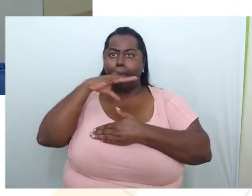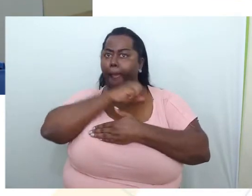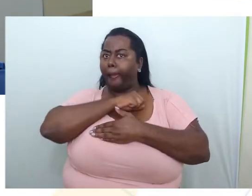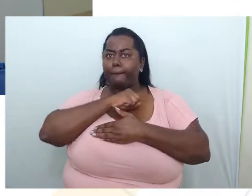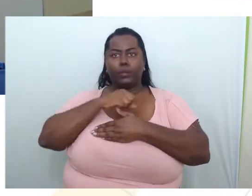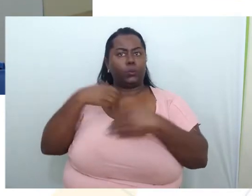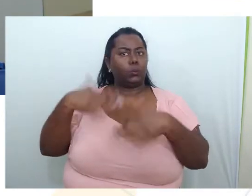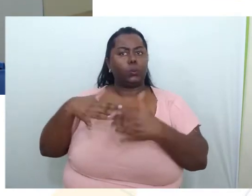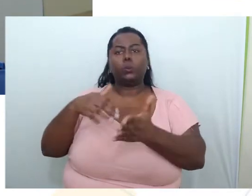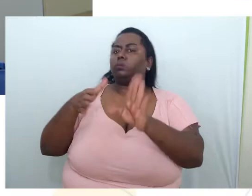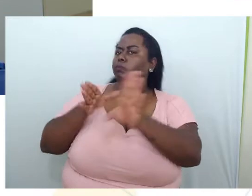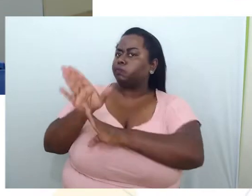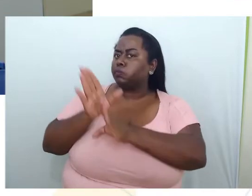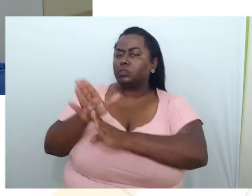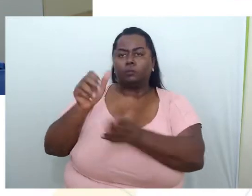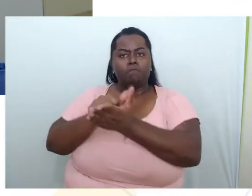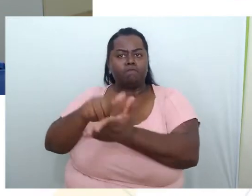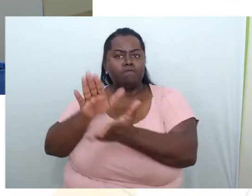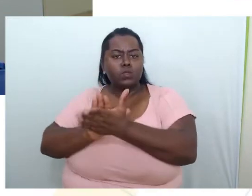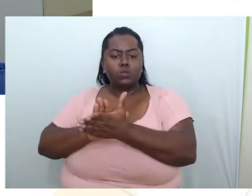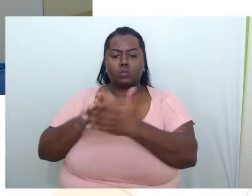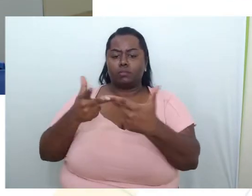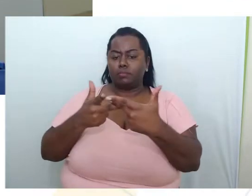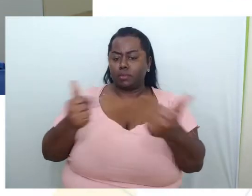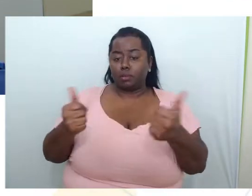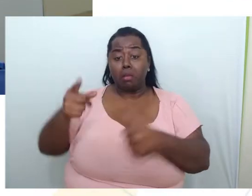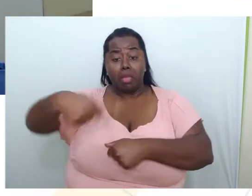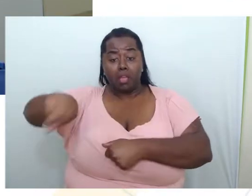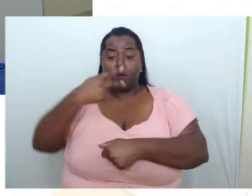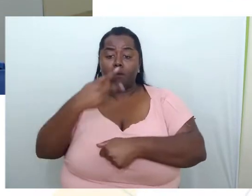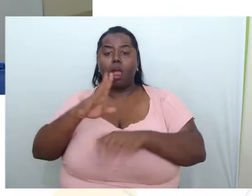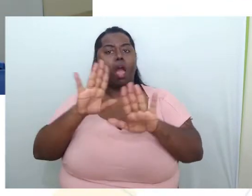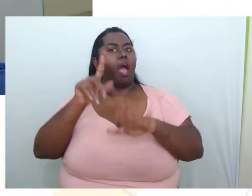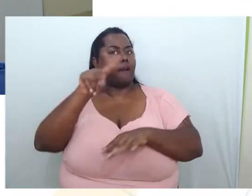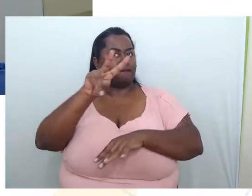quickly reprimand them right okay they'll tell them you know you're